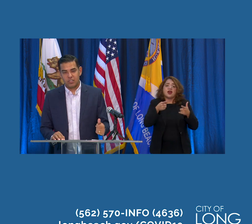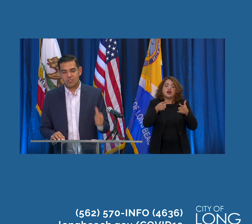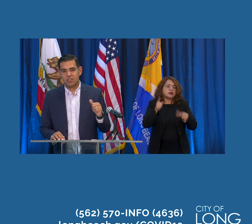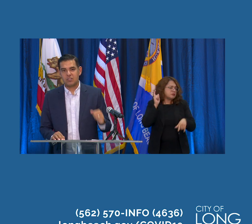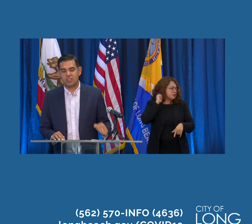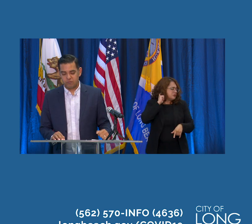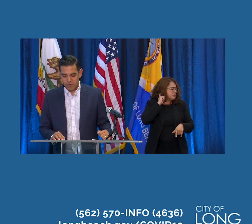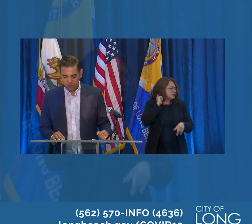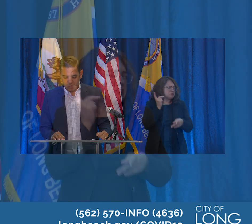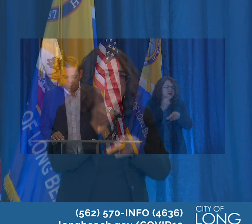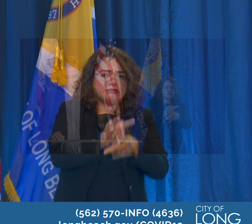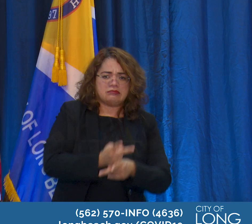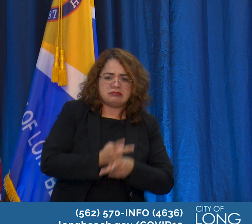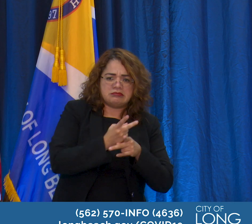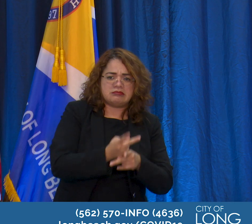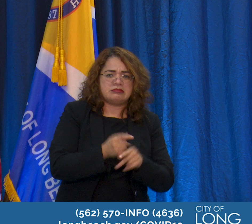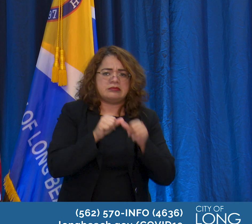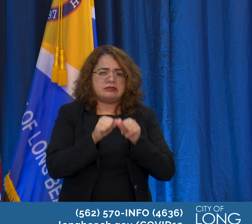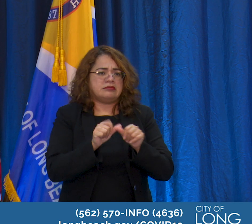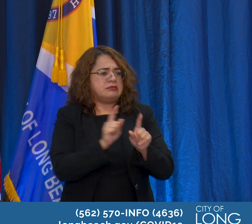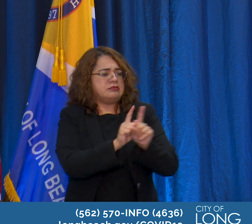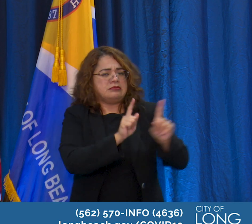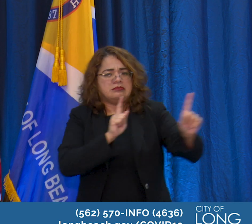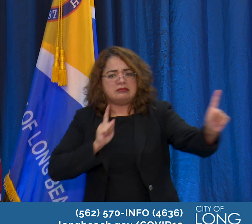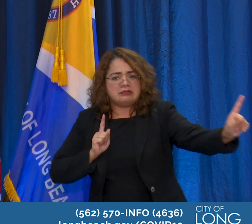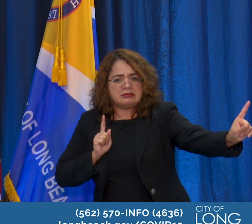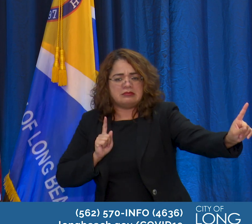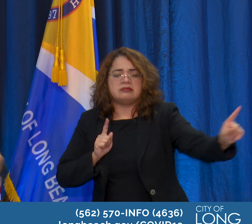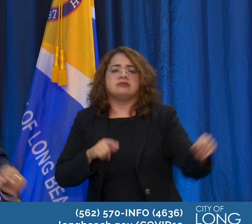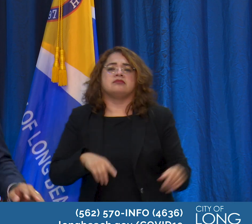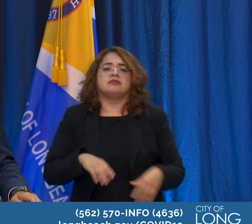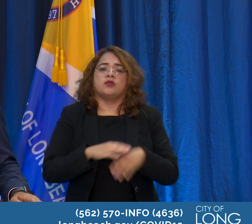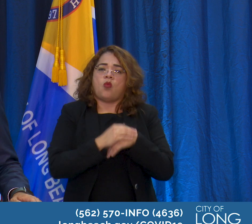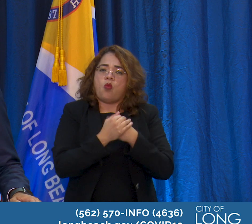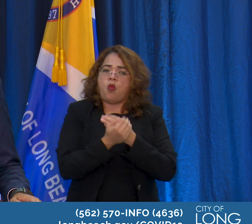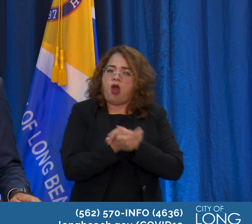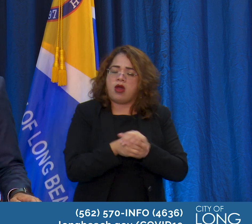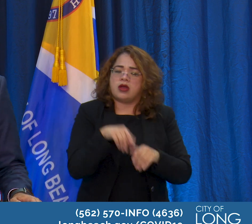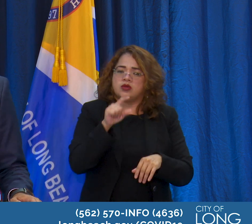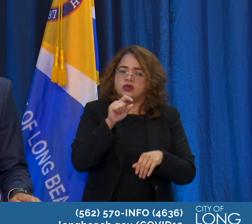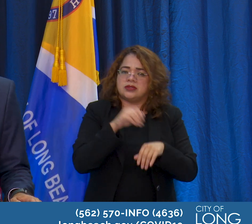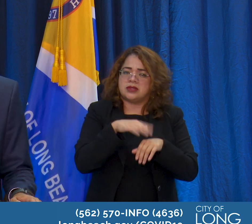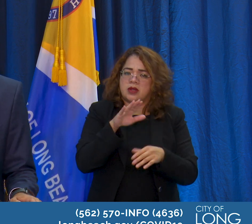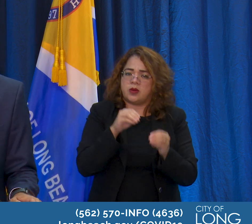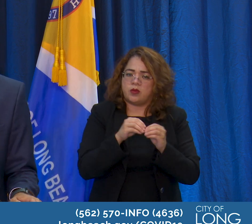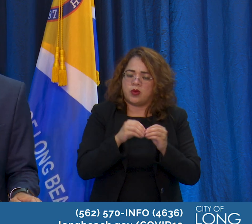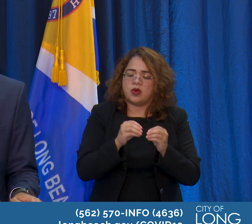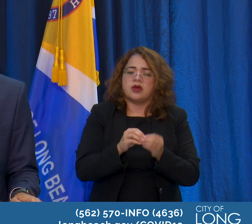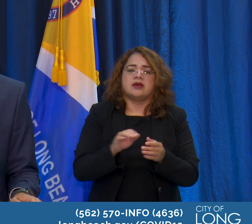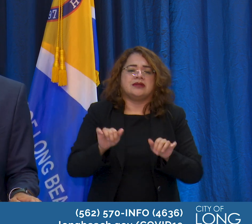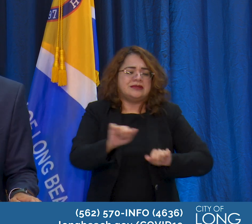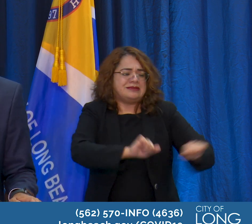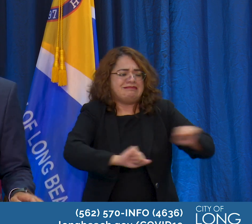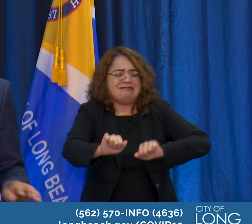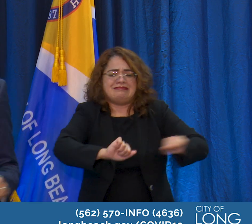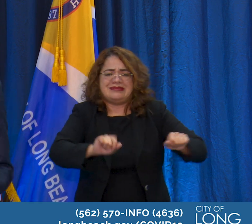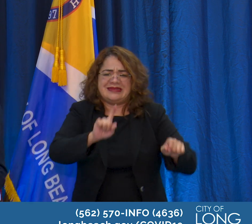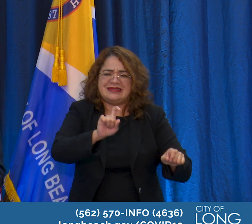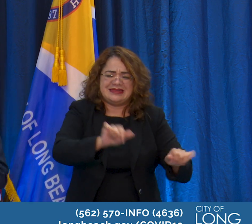Continue to distance 6 feet from each other, continue to wear a mask, wash your hands frequently, sanitize high touch surfaces.